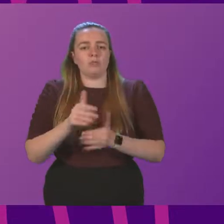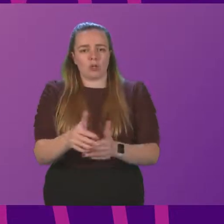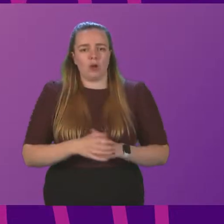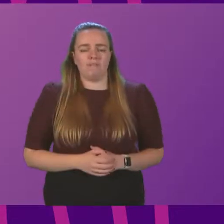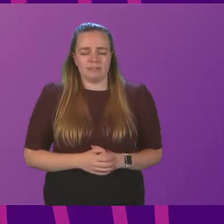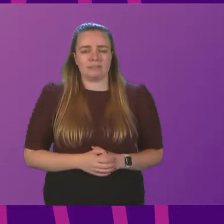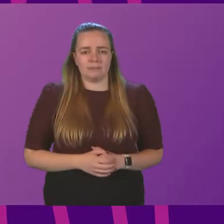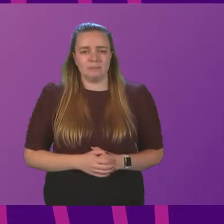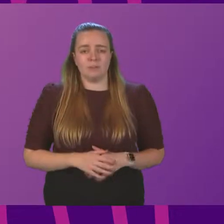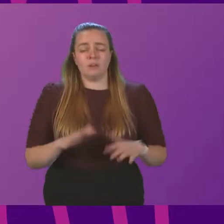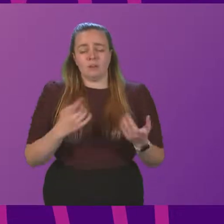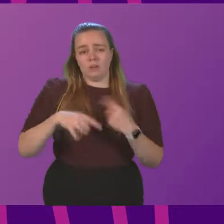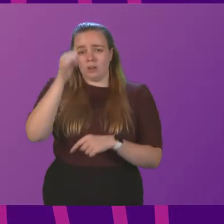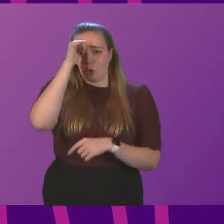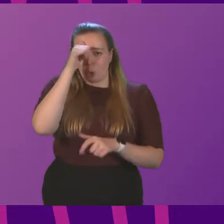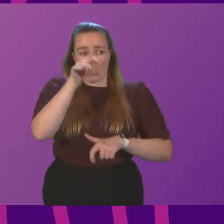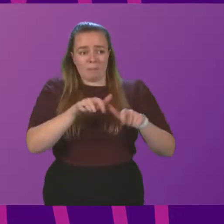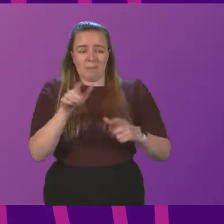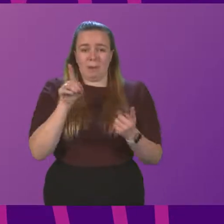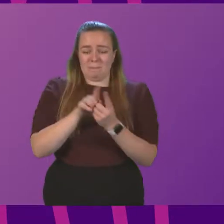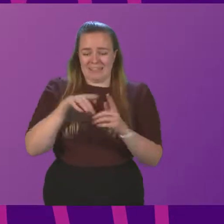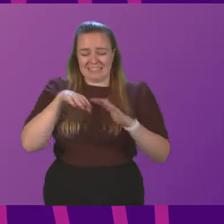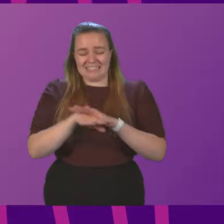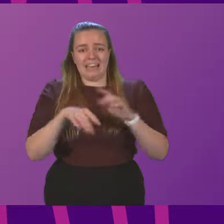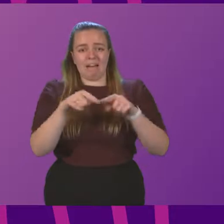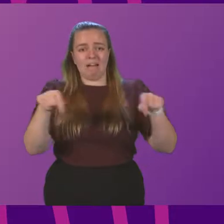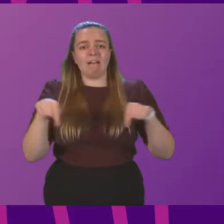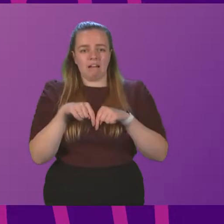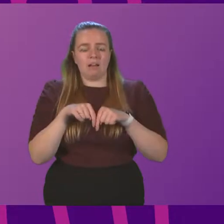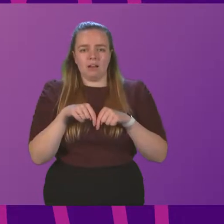We know that, with people meeting indoors more often as it gets colder, there